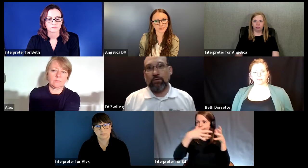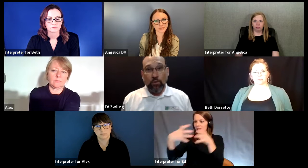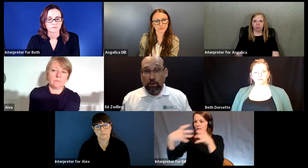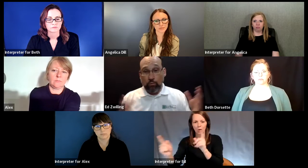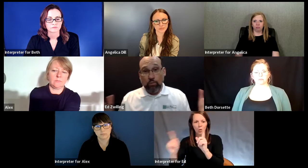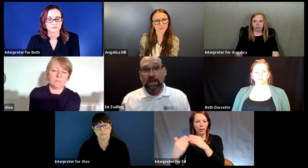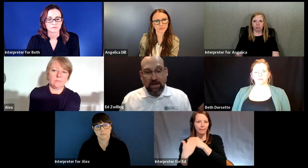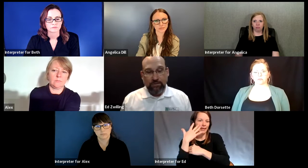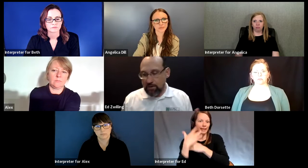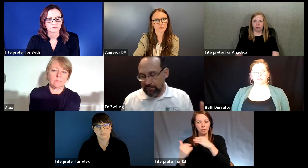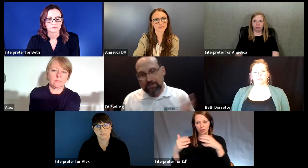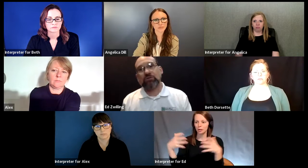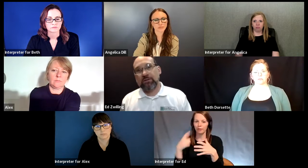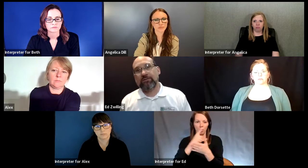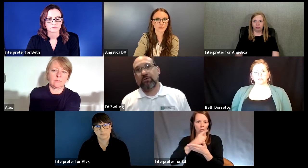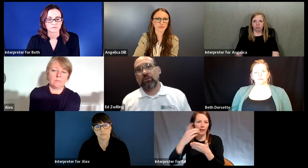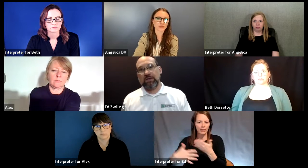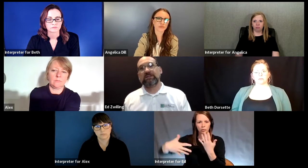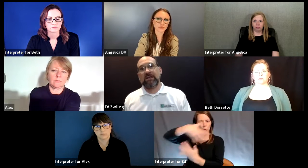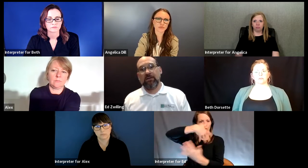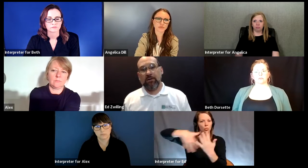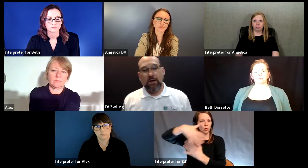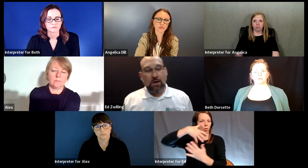or what have you, you have a social event where you get together.